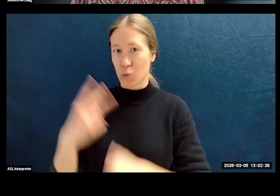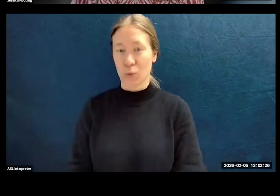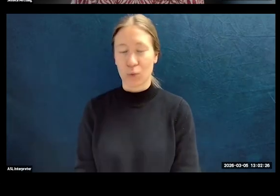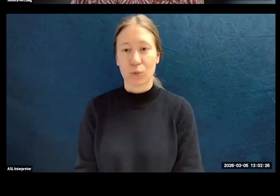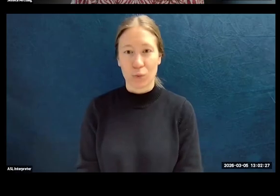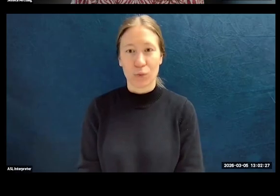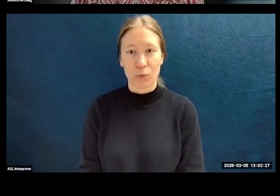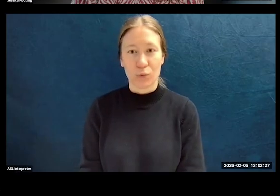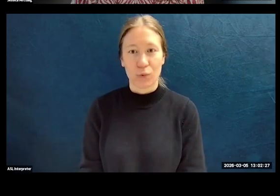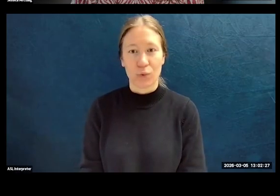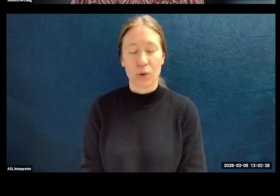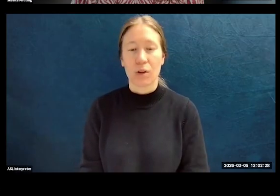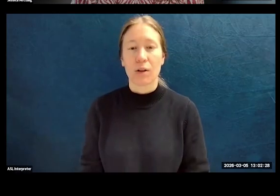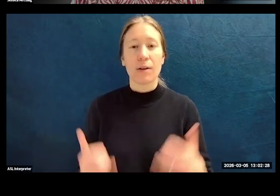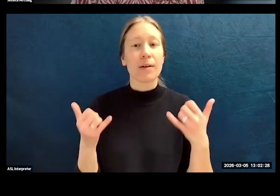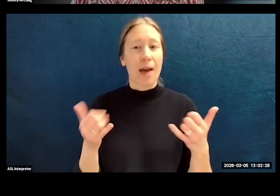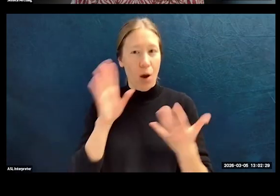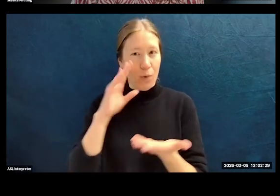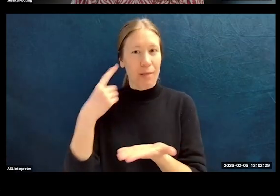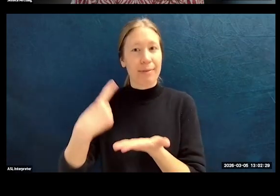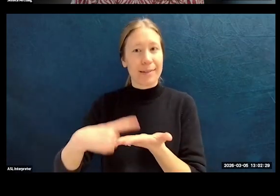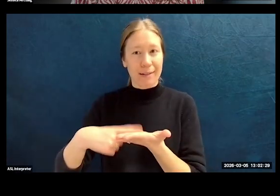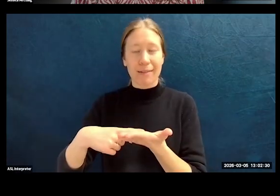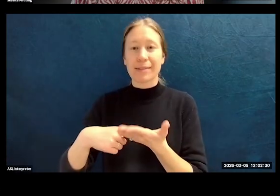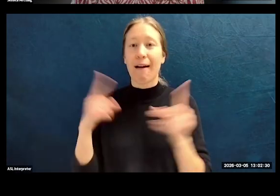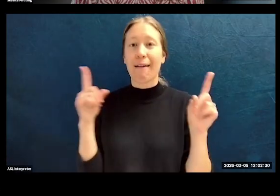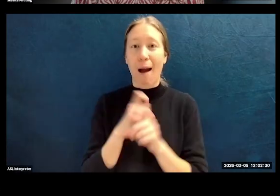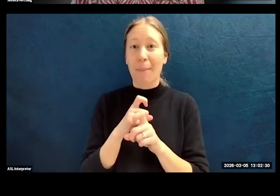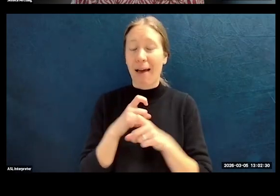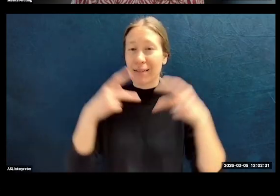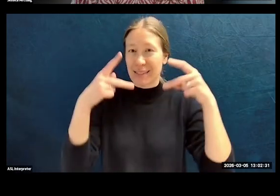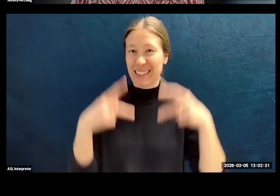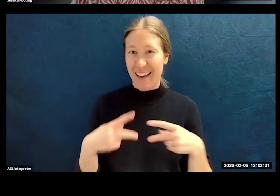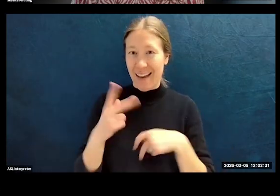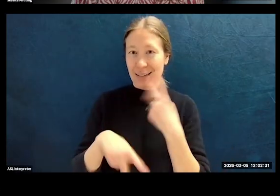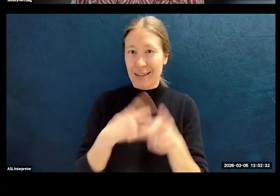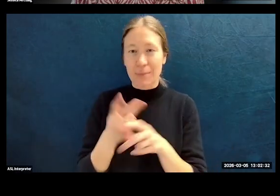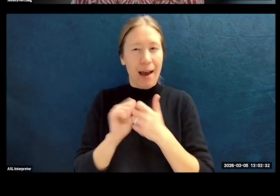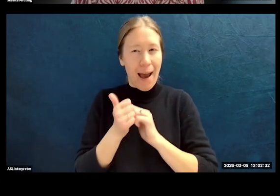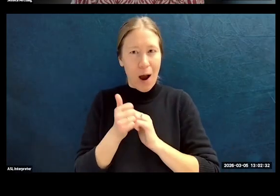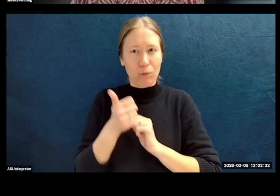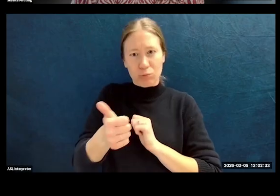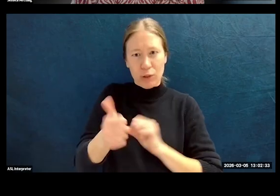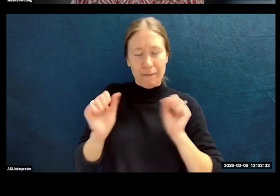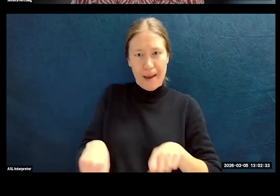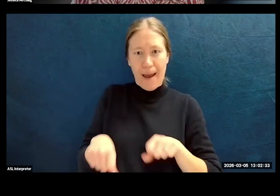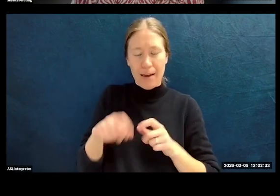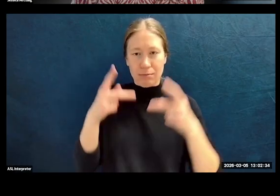Next, let's talk about complex tag types and how to manually tag these. The syllabus content area functions